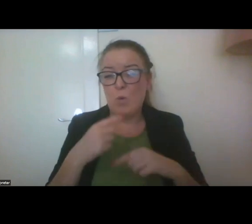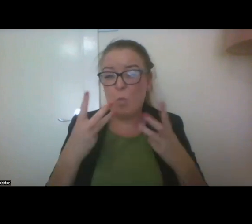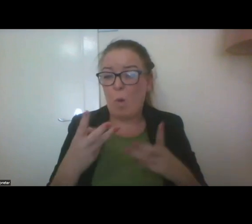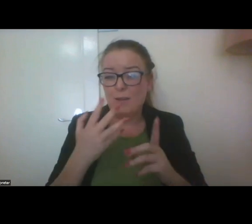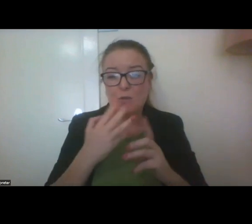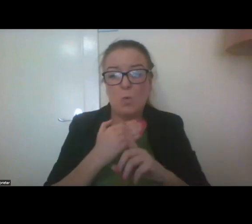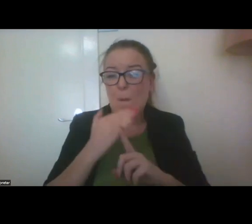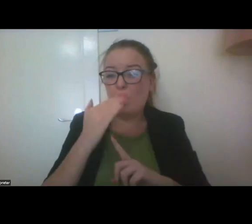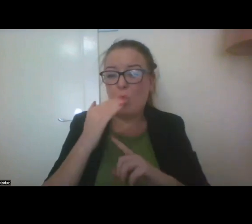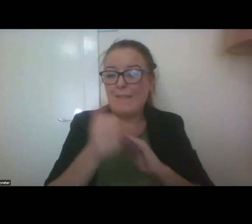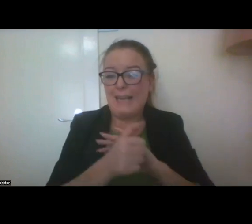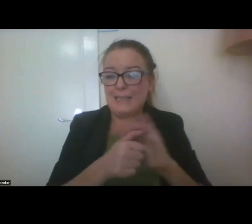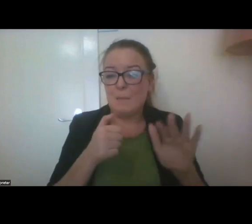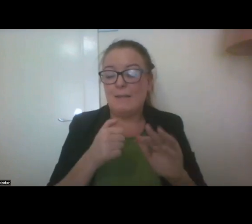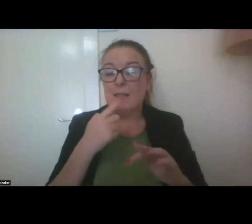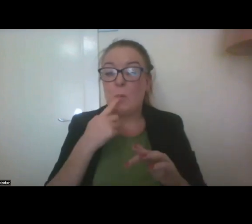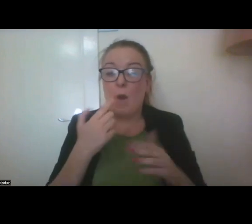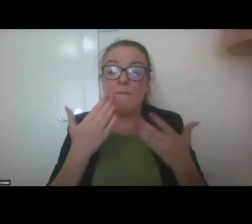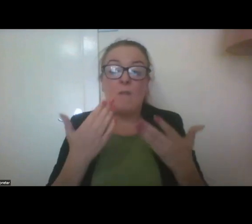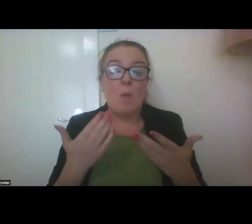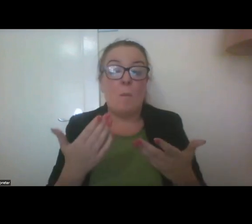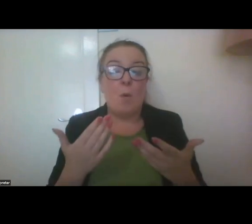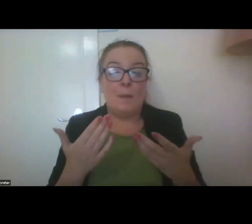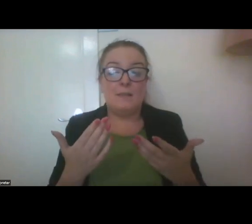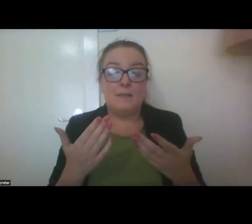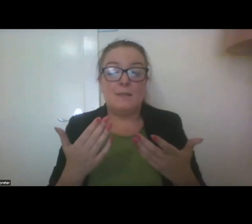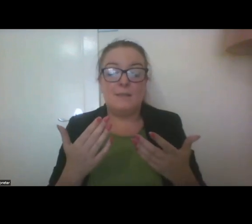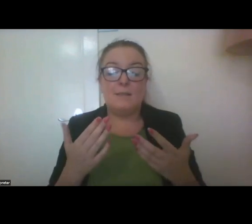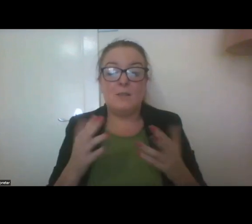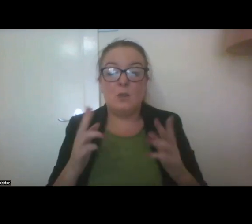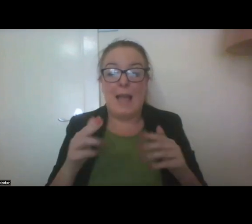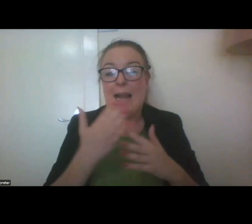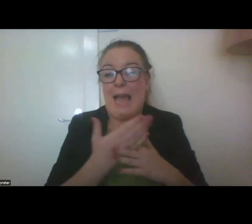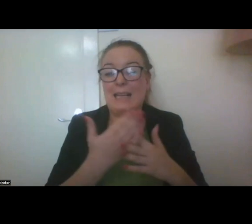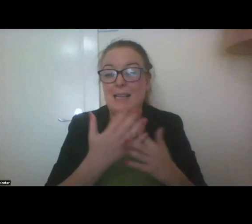we do have that ability to at least access the application NaviLens Go without downloading it,